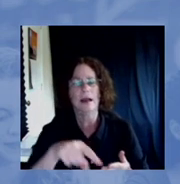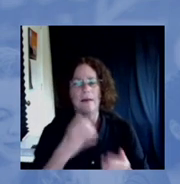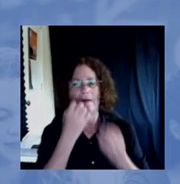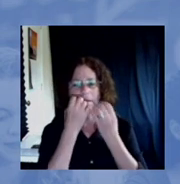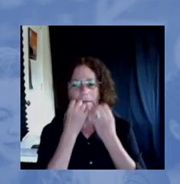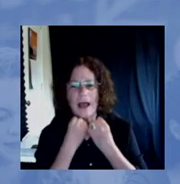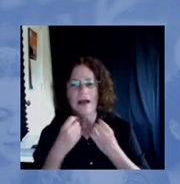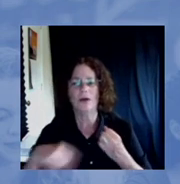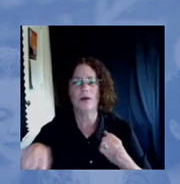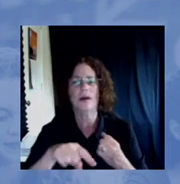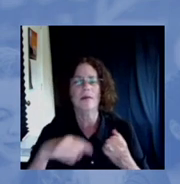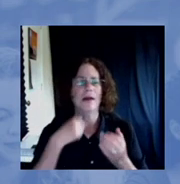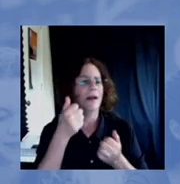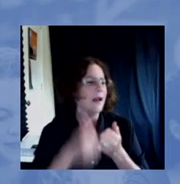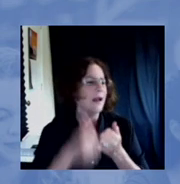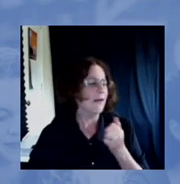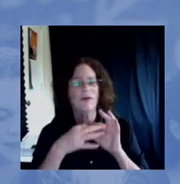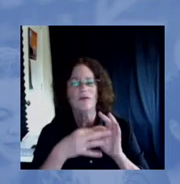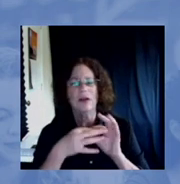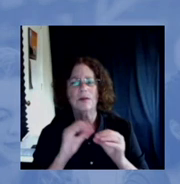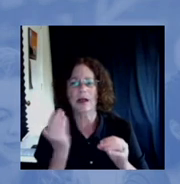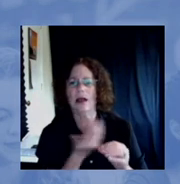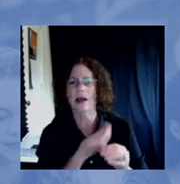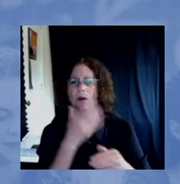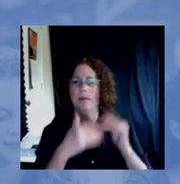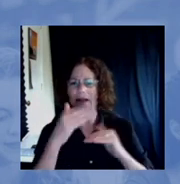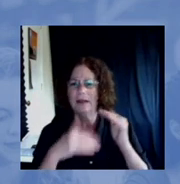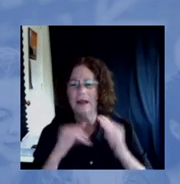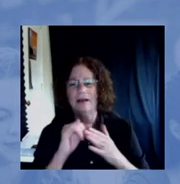SINGLE RELATIONSHIP IN OUR BUILDING, IT'S OUR RESPONSIBILITY TO HUMANIZE STUDENTS.